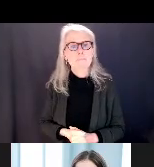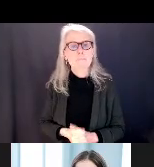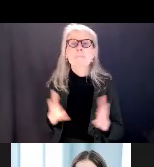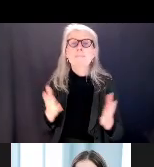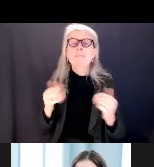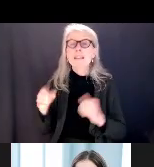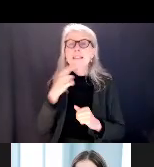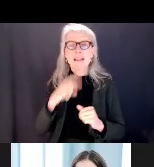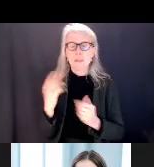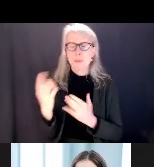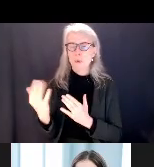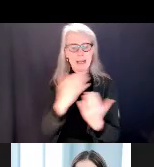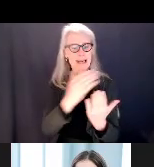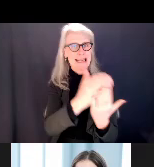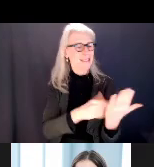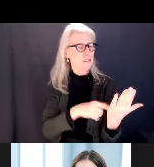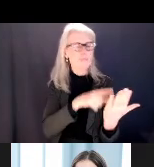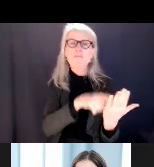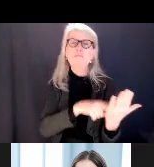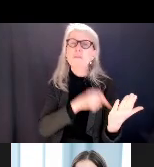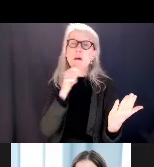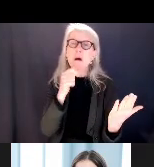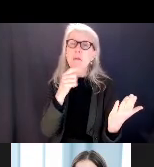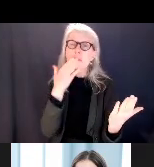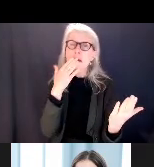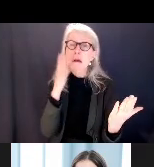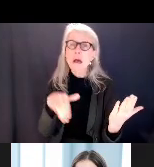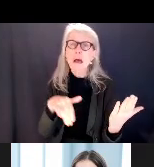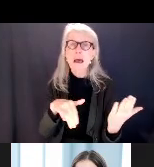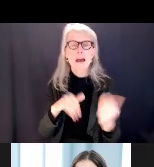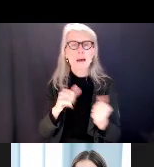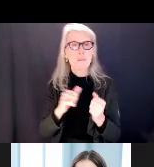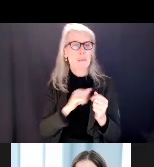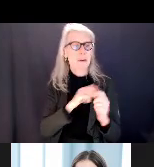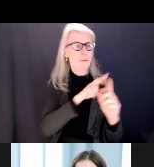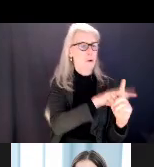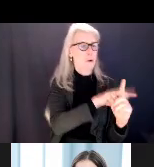isn't long, but the time between appointments is long. So, what they'll do is they'll put you in